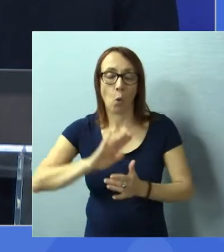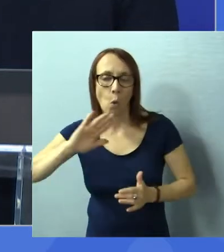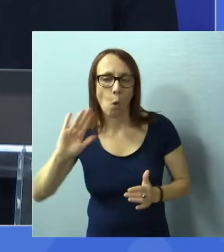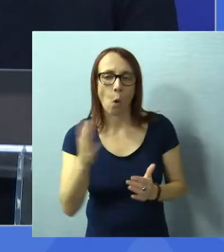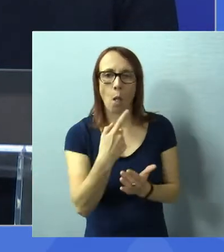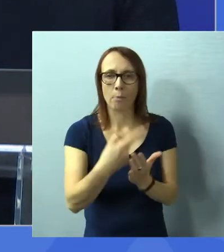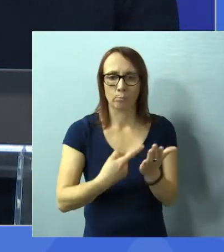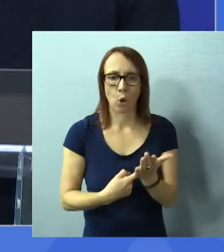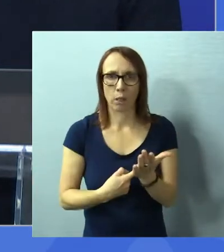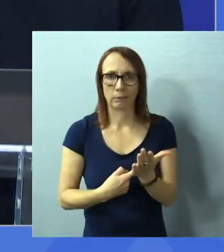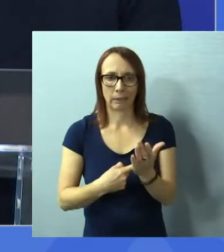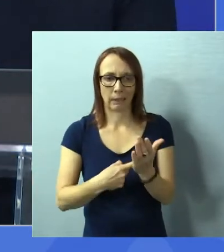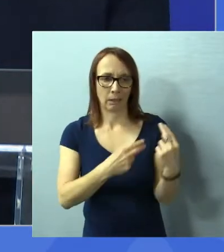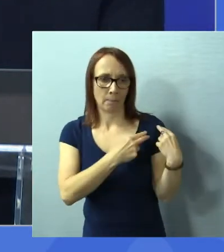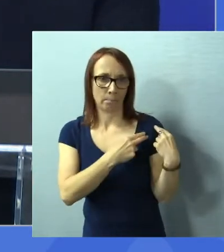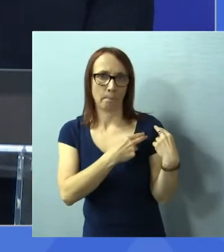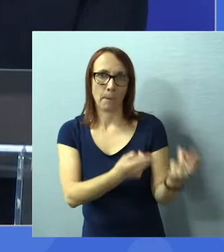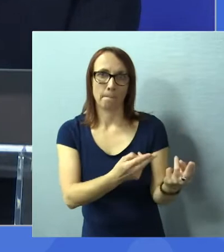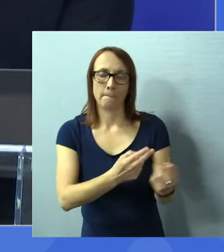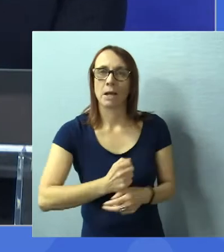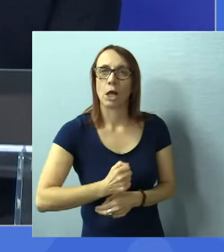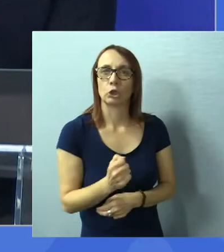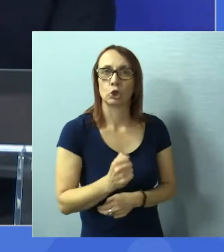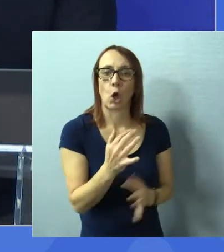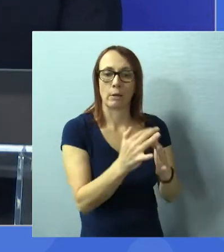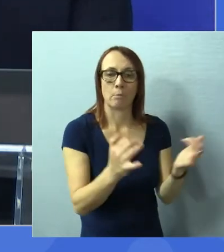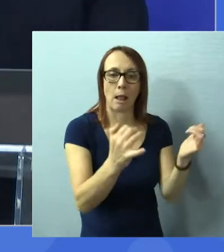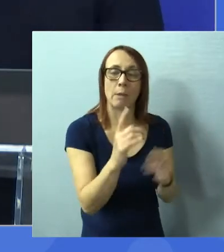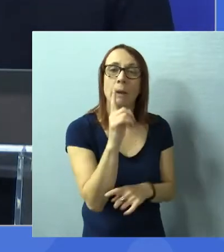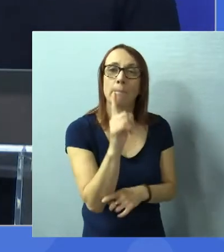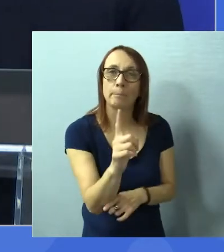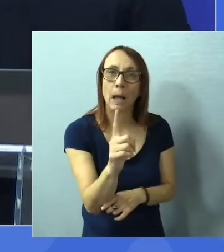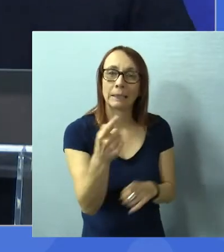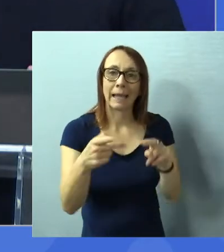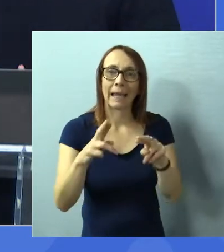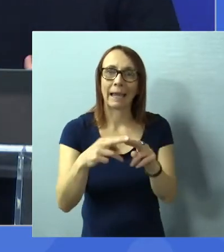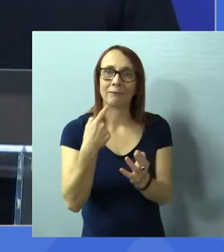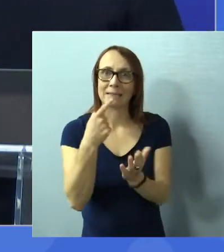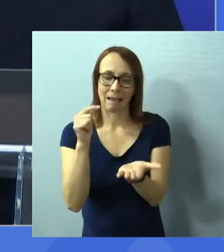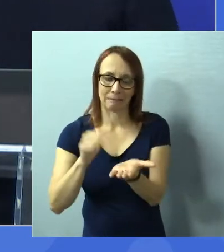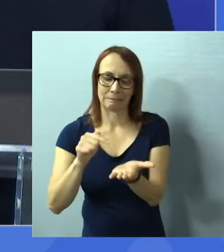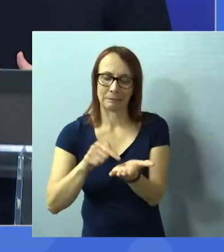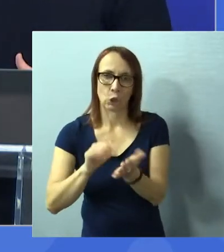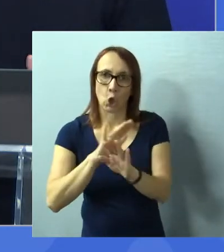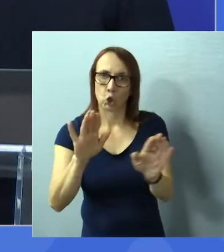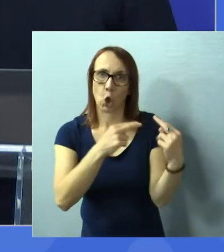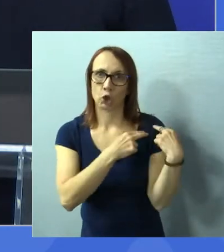those that are expressly reserved to Westminster so the Scottish Parliament can do everything I can legislate on any area